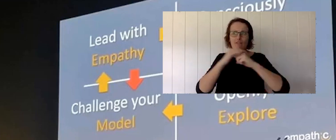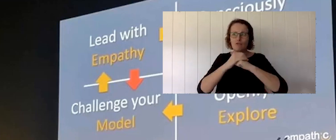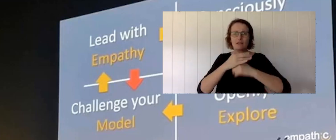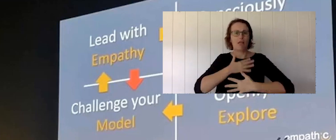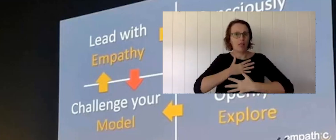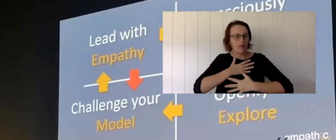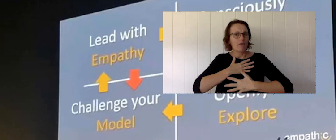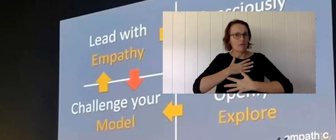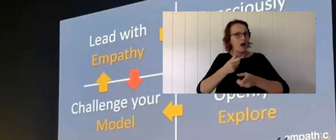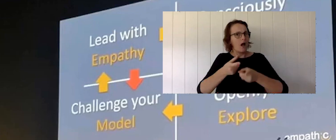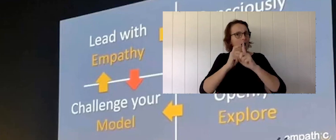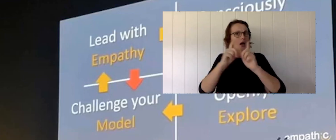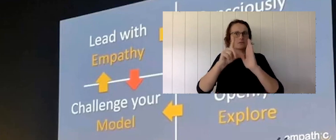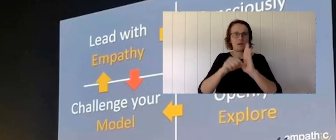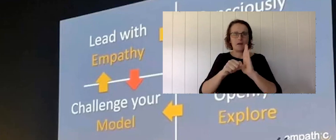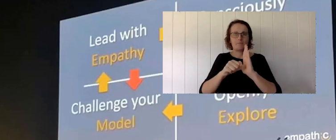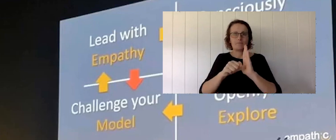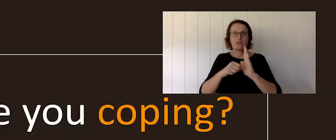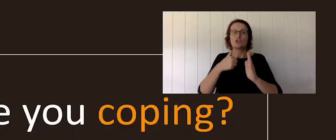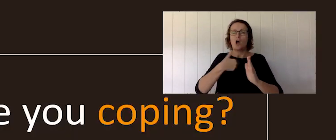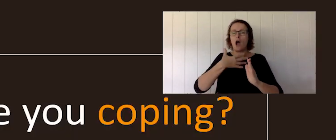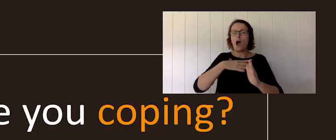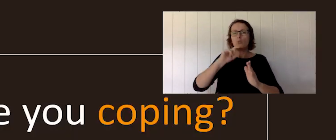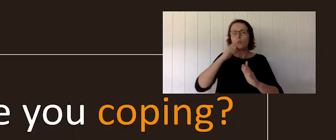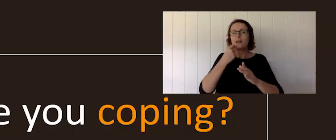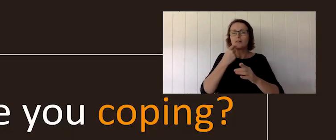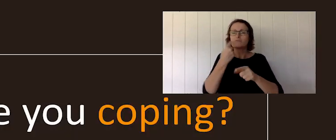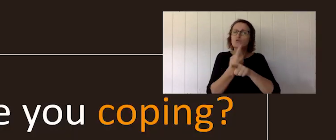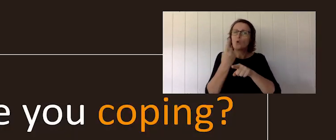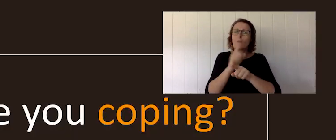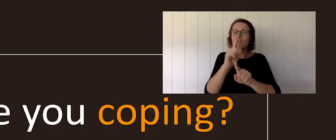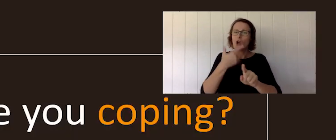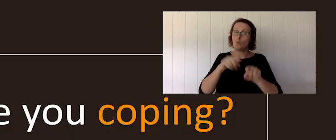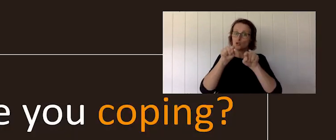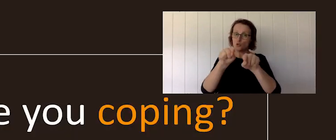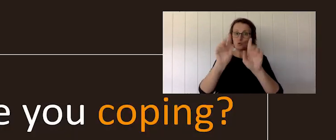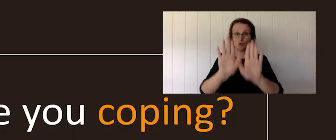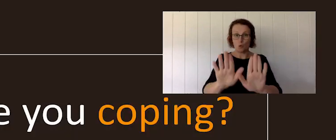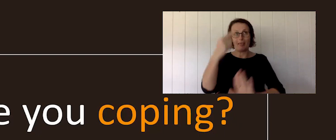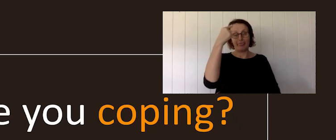really challenged with this. Before we dive into a whole bunch of content, I just want you to stop for a moment - pause - and just reflect